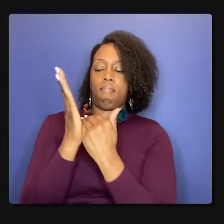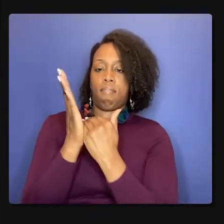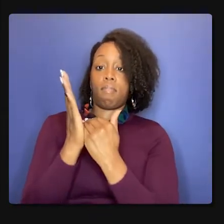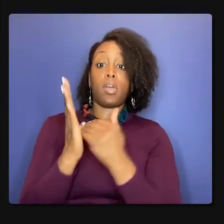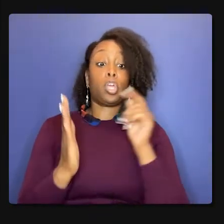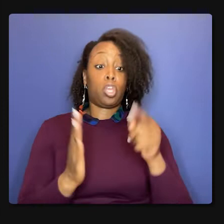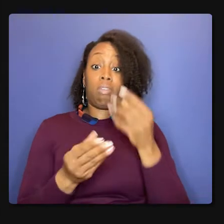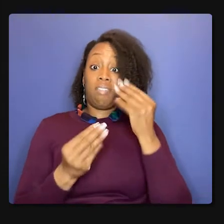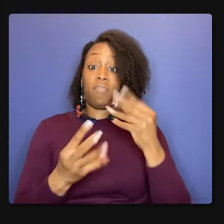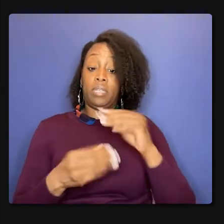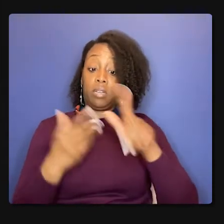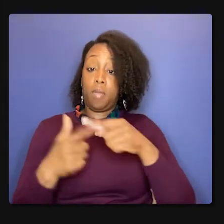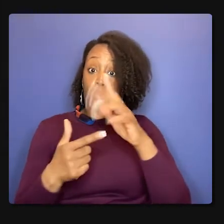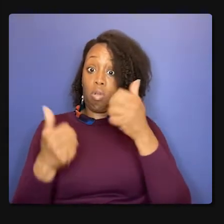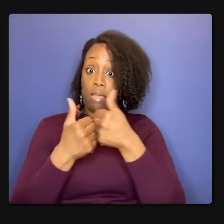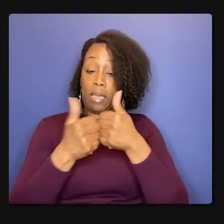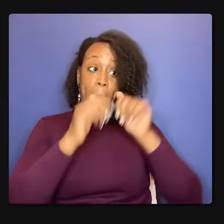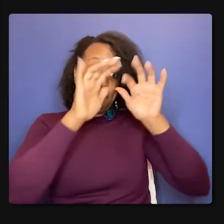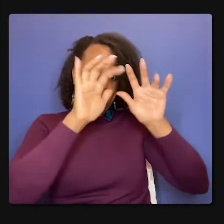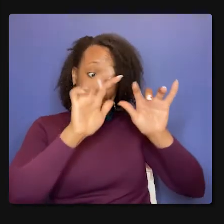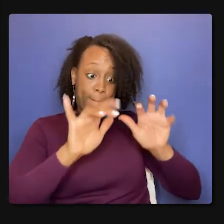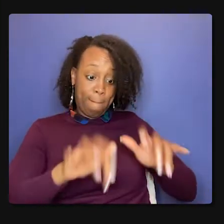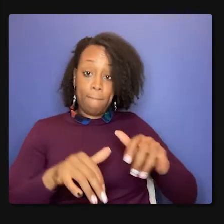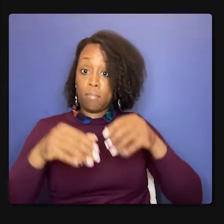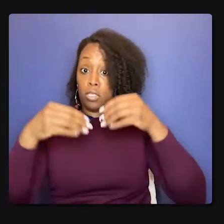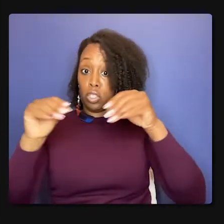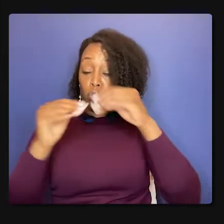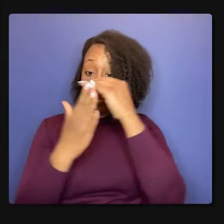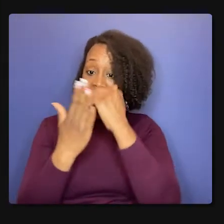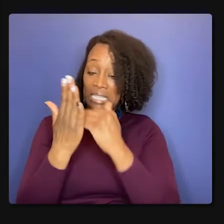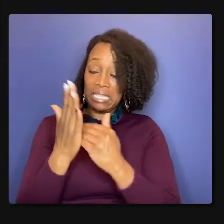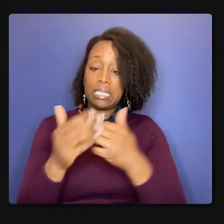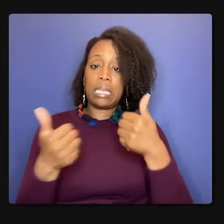Filling out all of this information about your game, store listings,